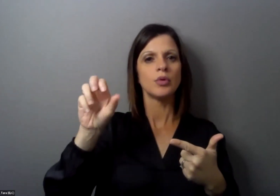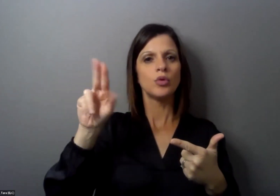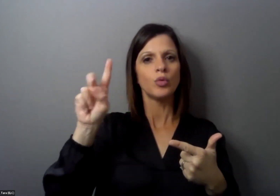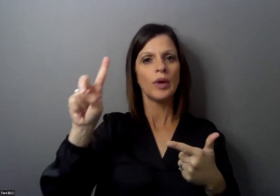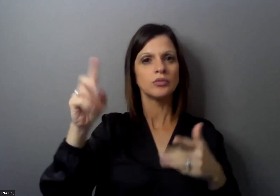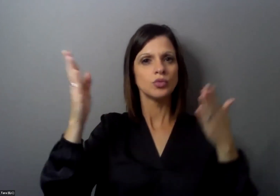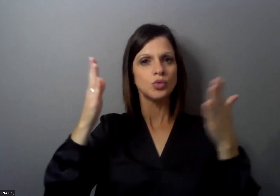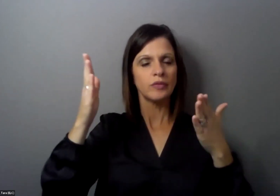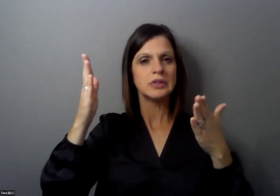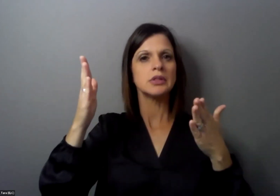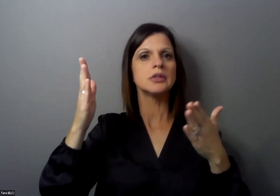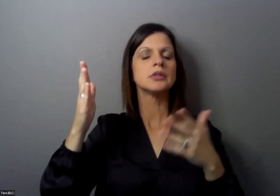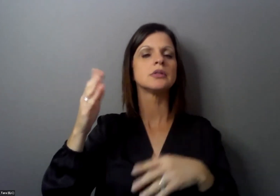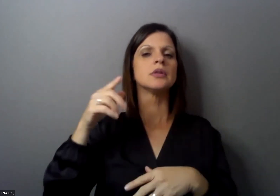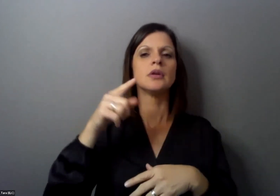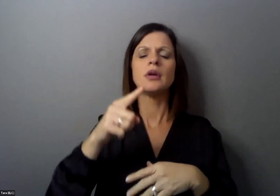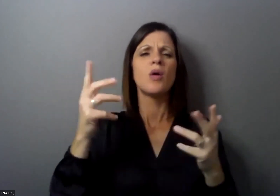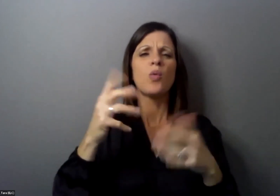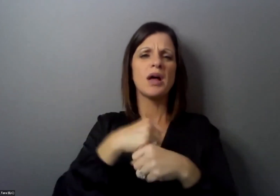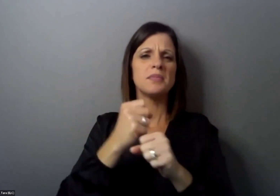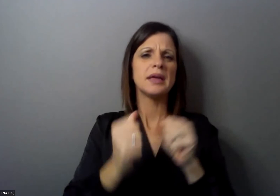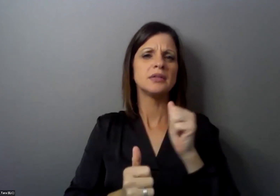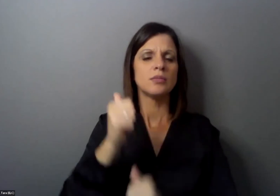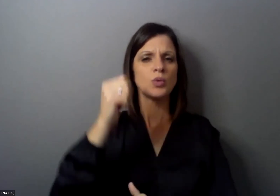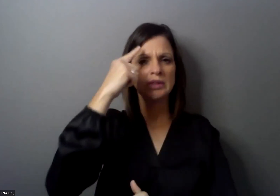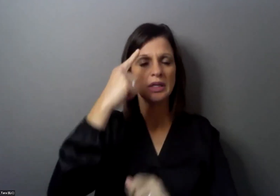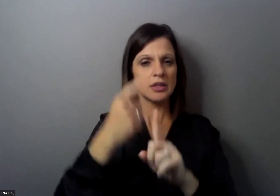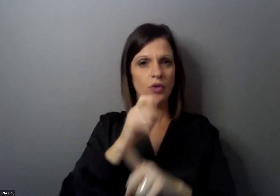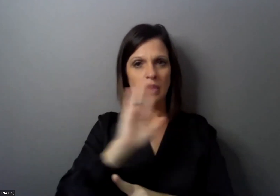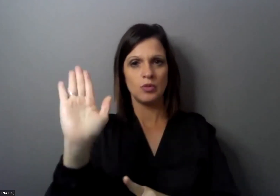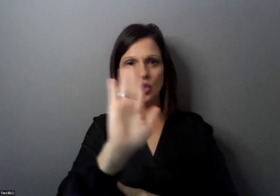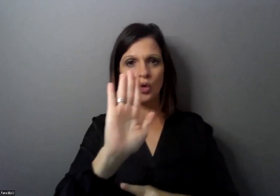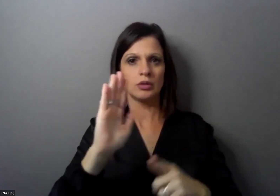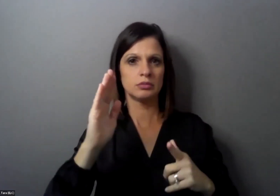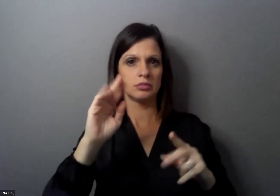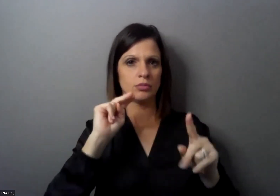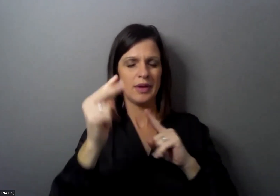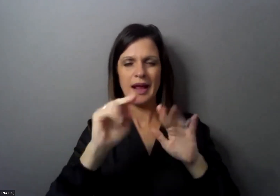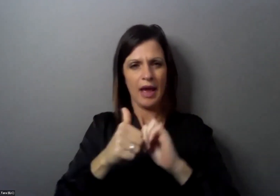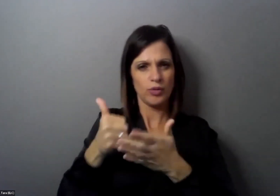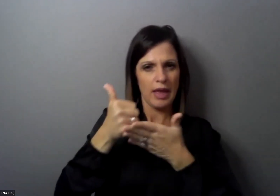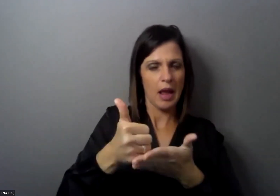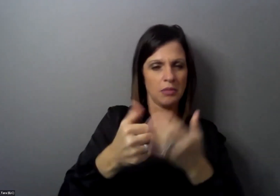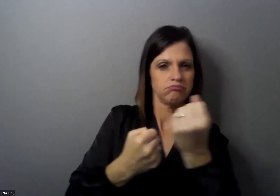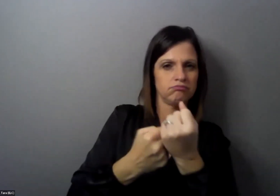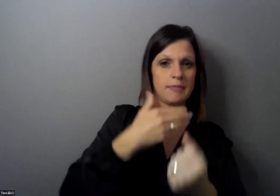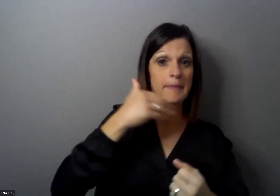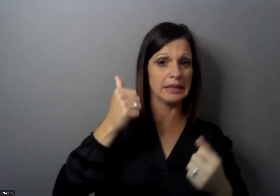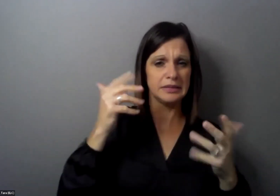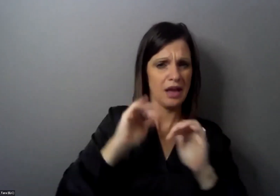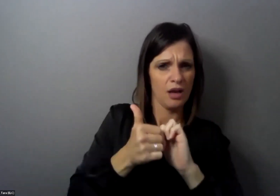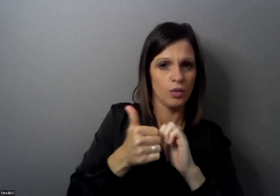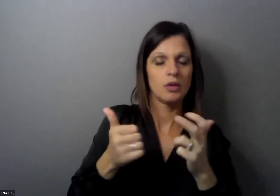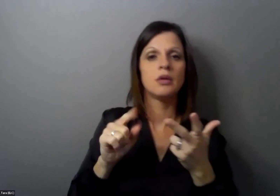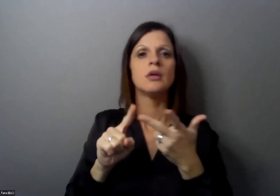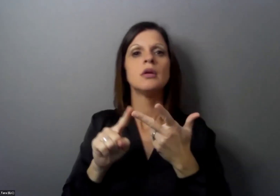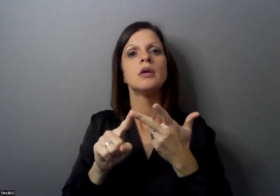What makes the most sense from your perspective and how can they help best.